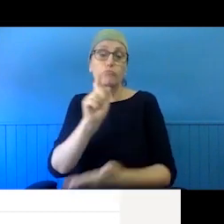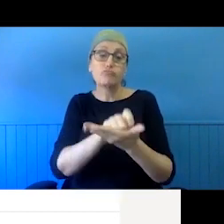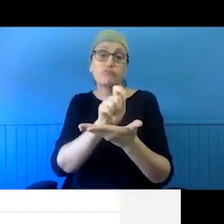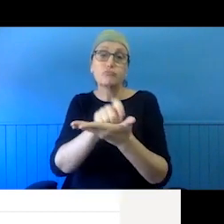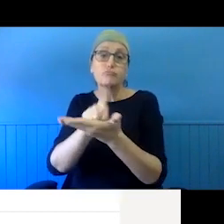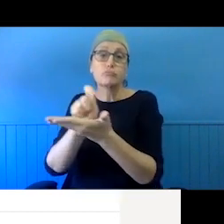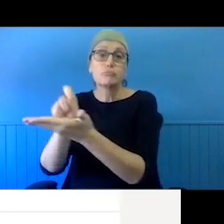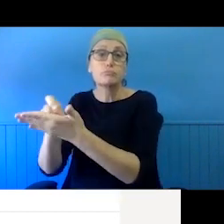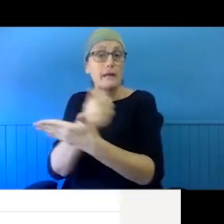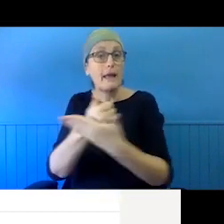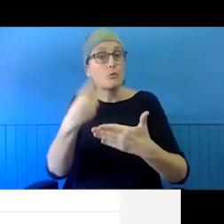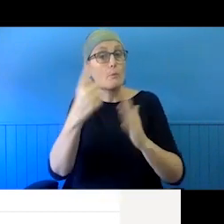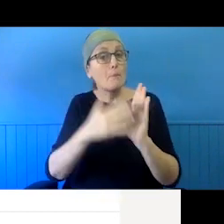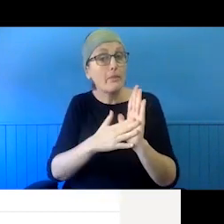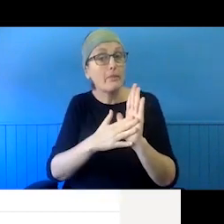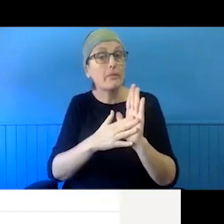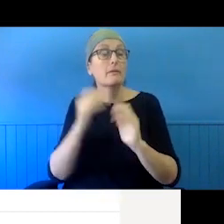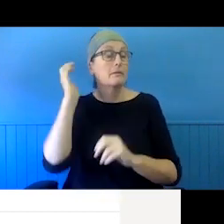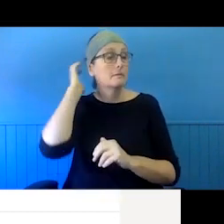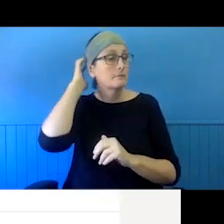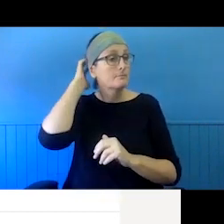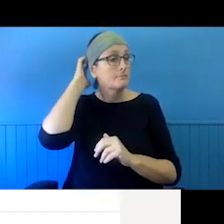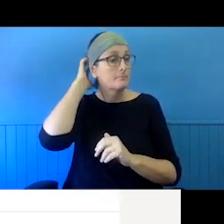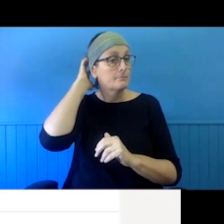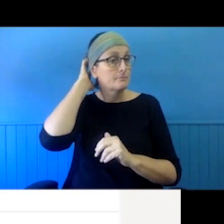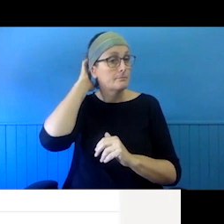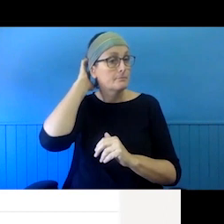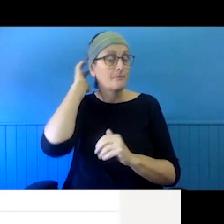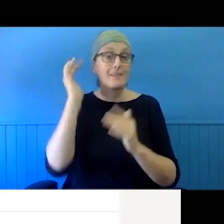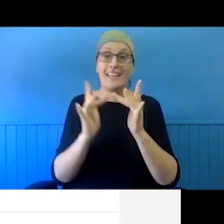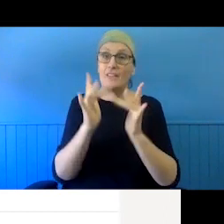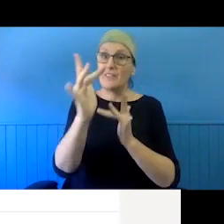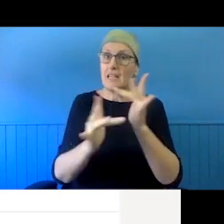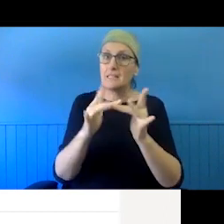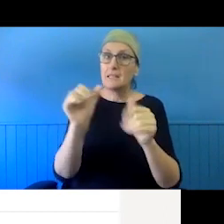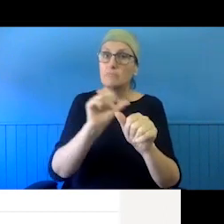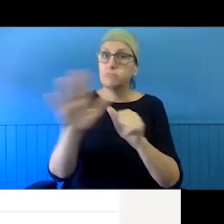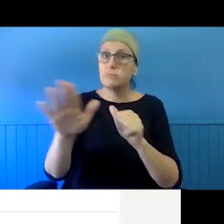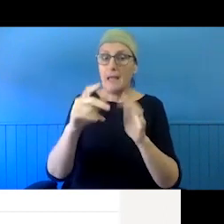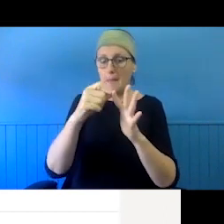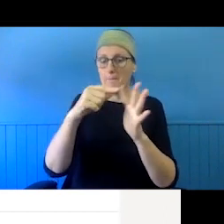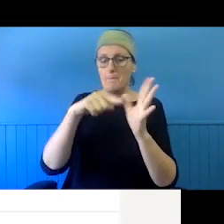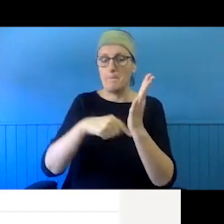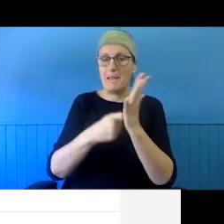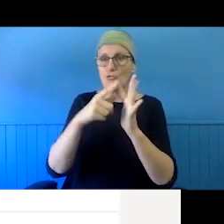internet is fantastic at doing, and Patreon's a great example of that, is connecting fans and creators to fund content development that may